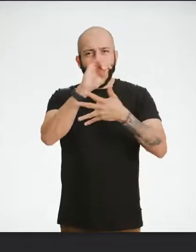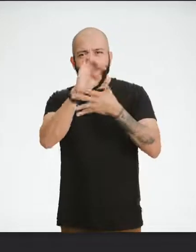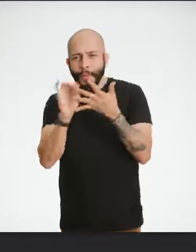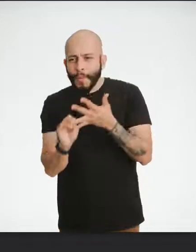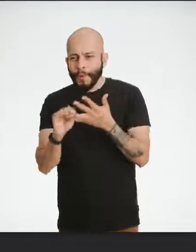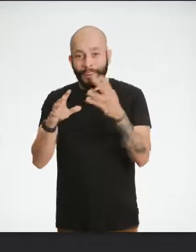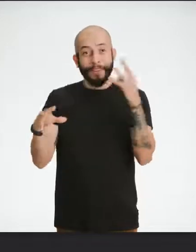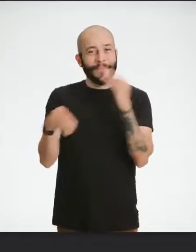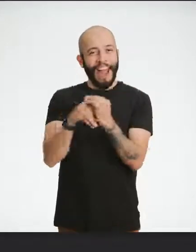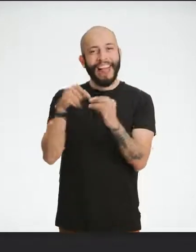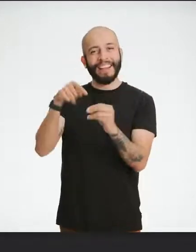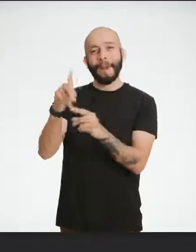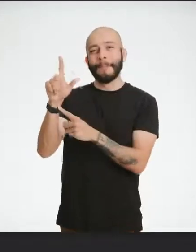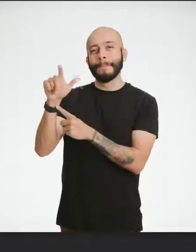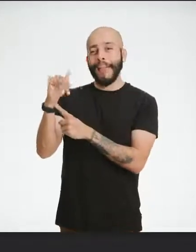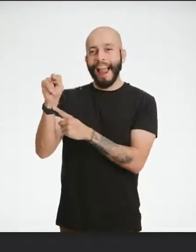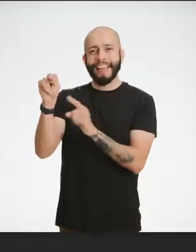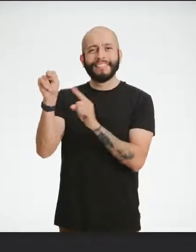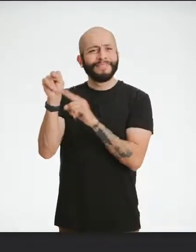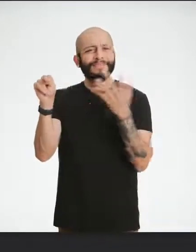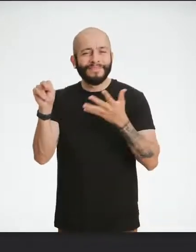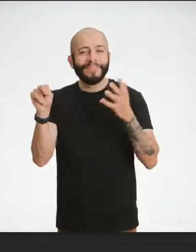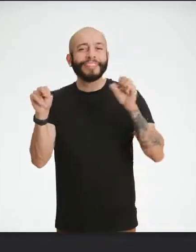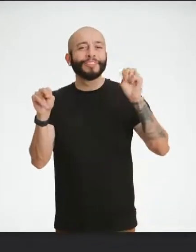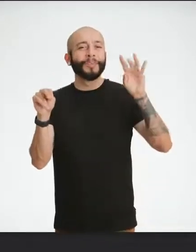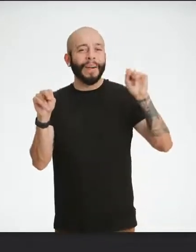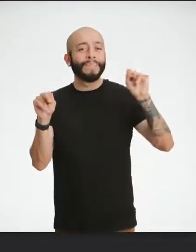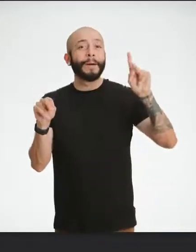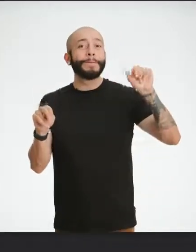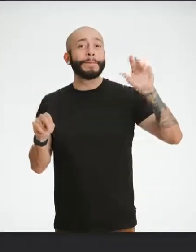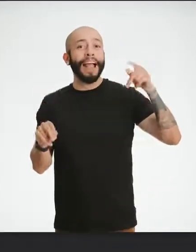code with all-new Package Plugins.